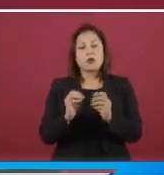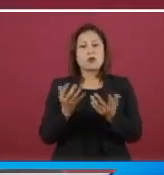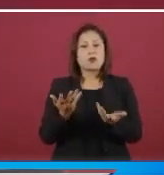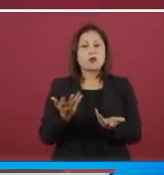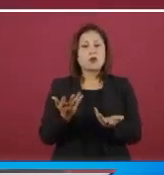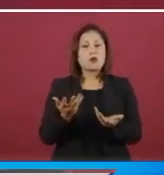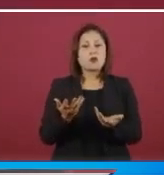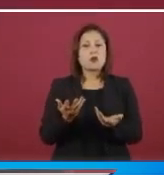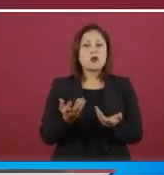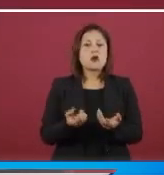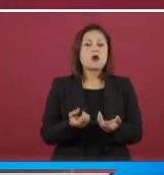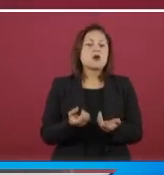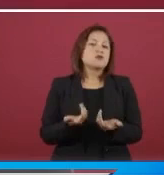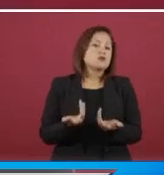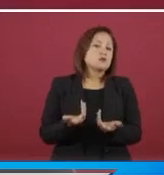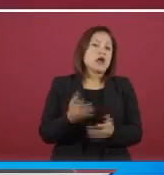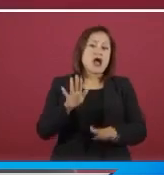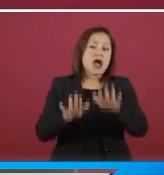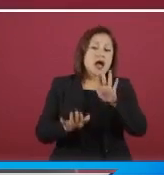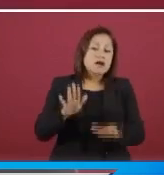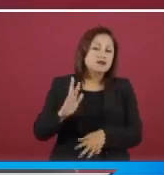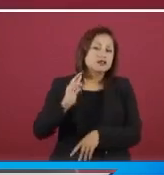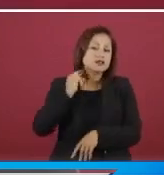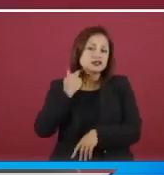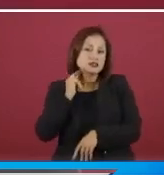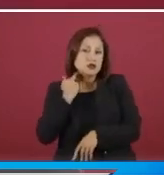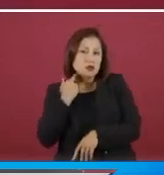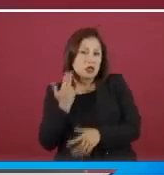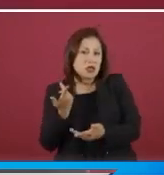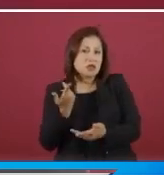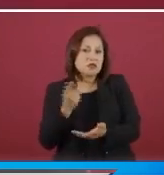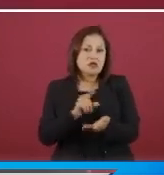Social networks give the opportunity to answer slanders and falsehoods